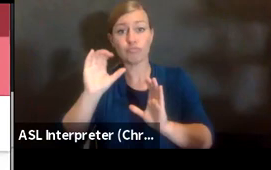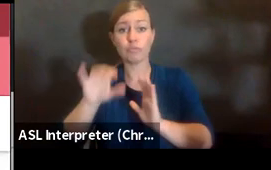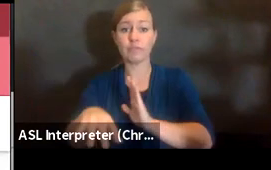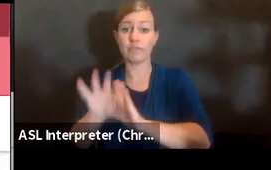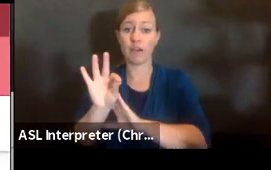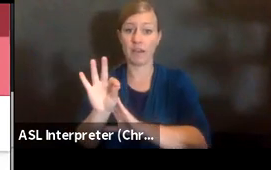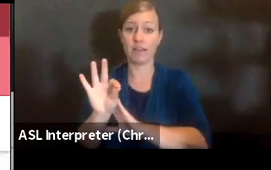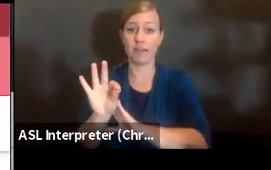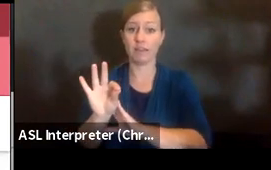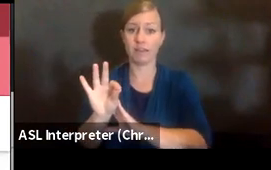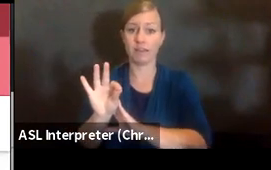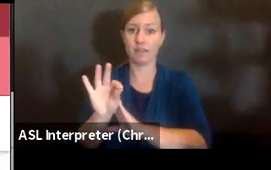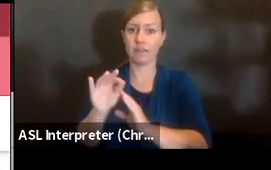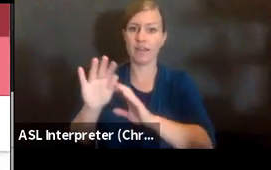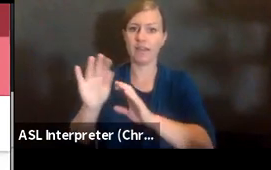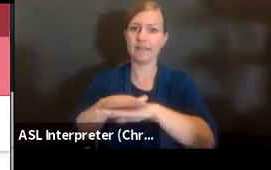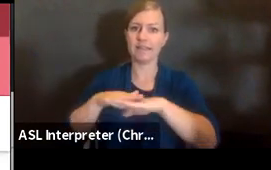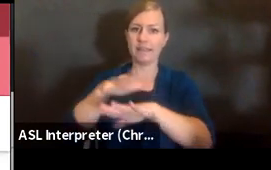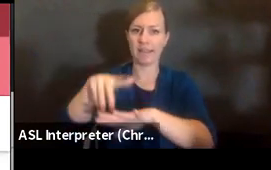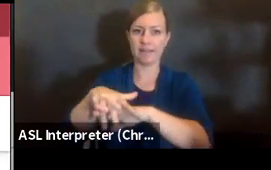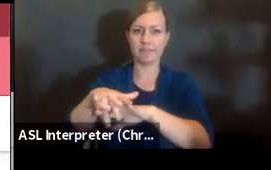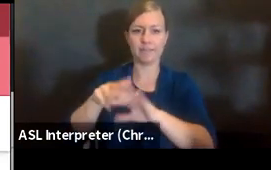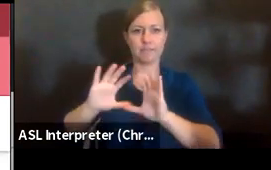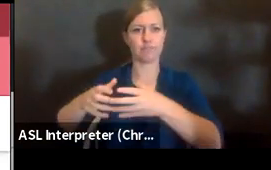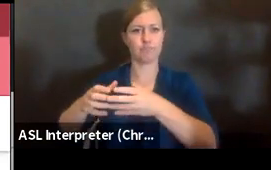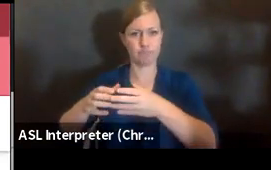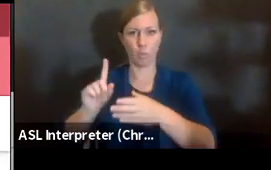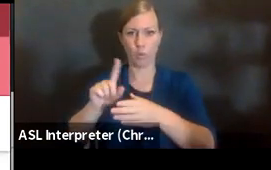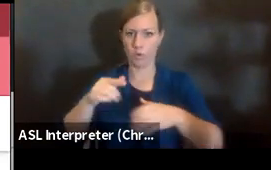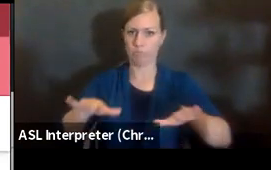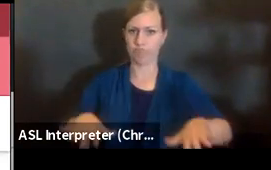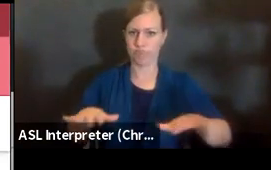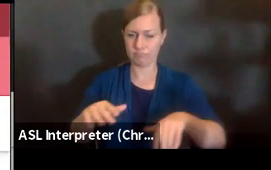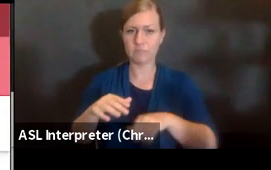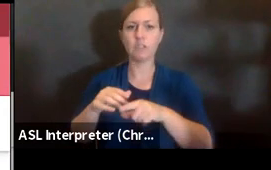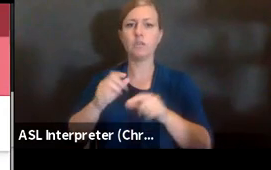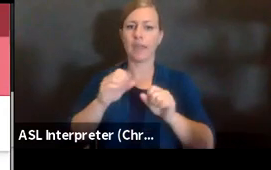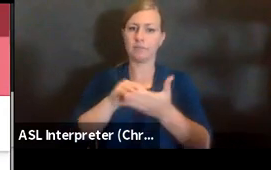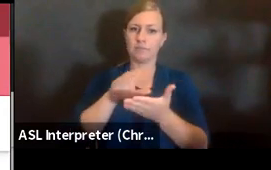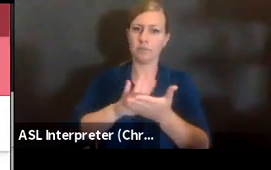Katherine Livick - ESD 112: the native land that you're on. You can enter your location and it will tell you which tribe.